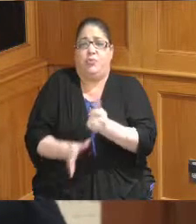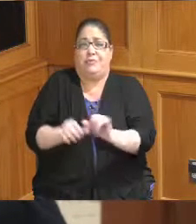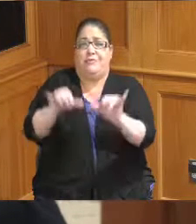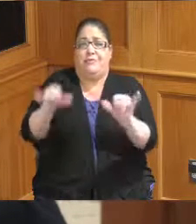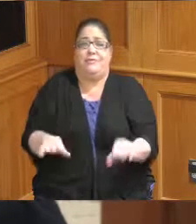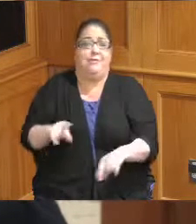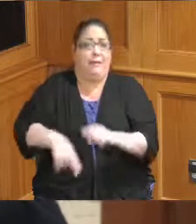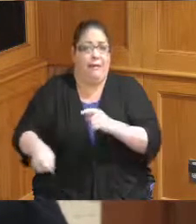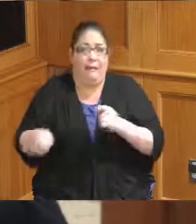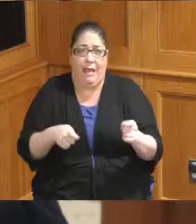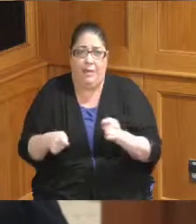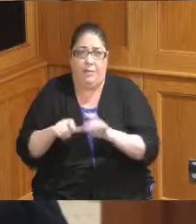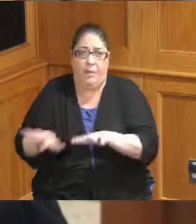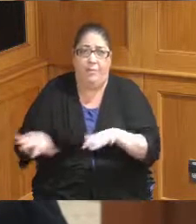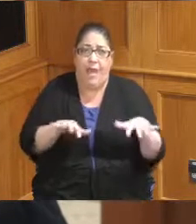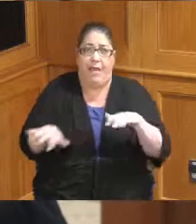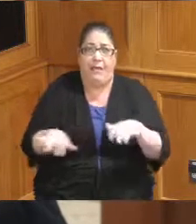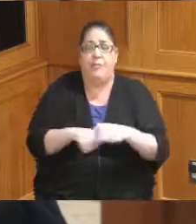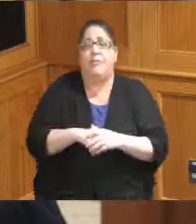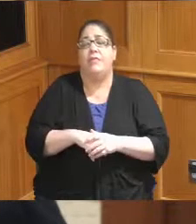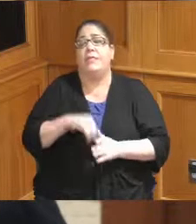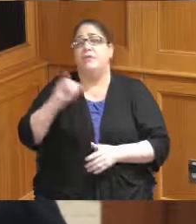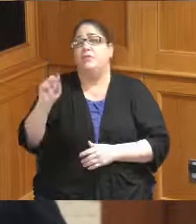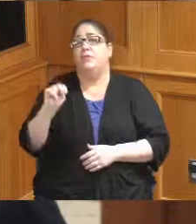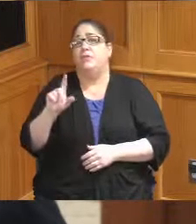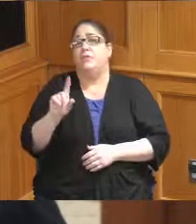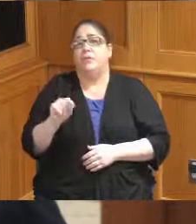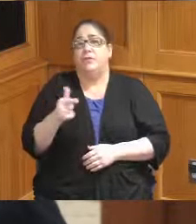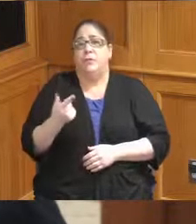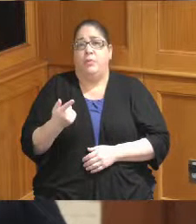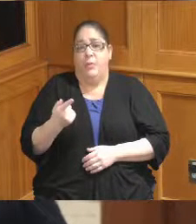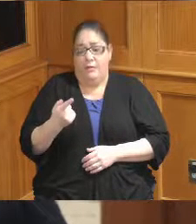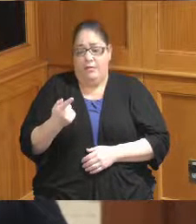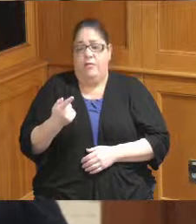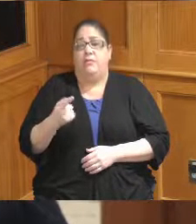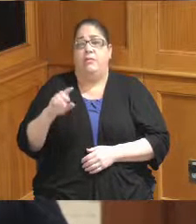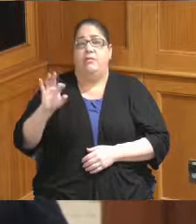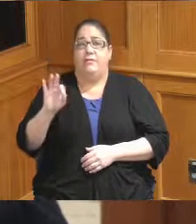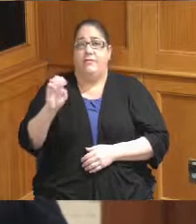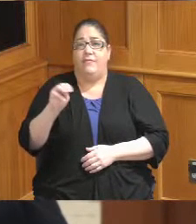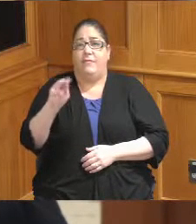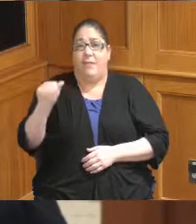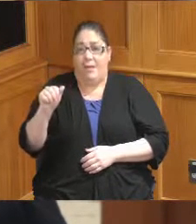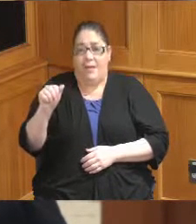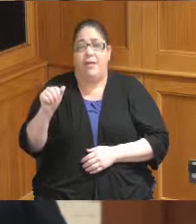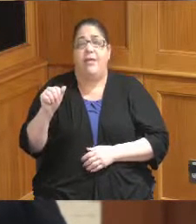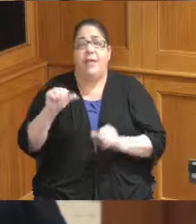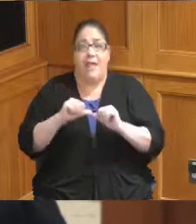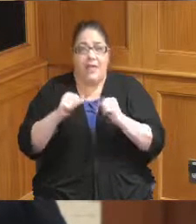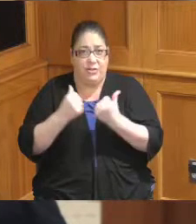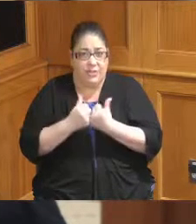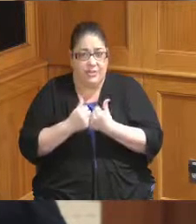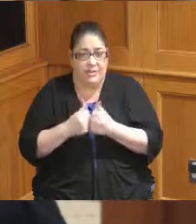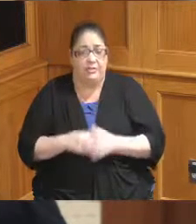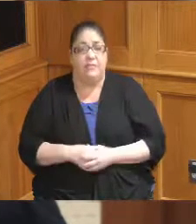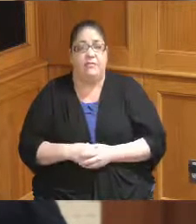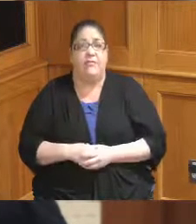as background in January 2021 the the Federal Emergency Management agency FEMA awarded a hazard